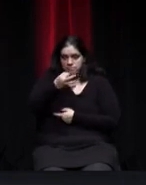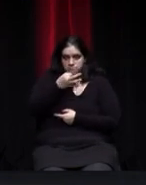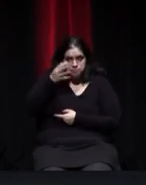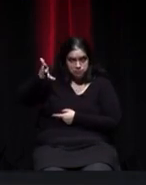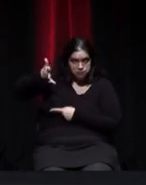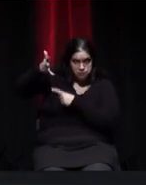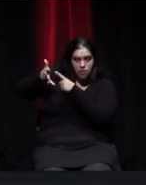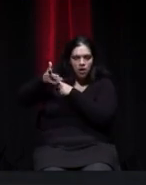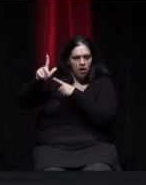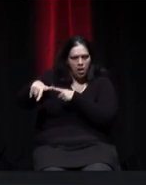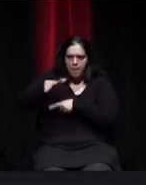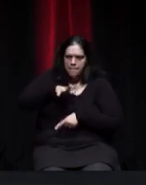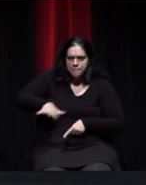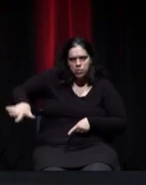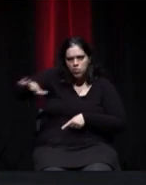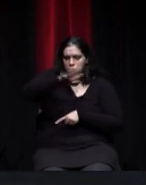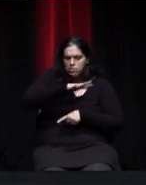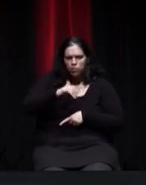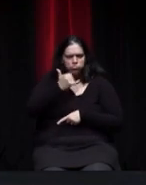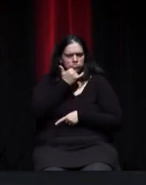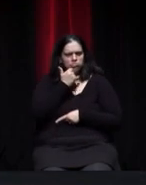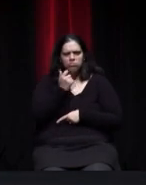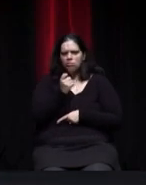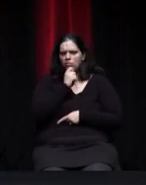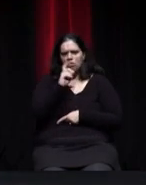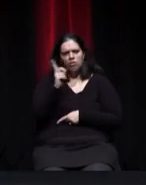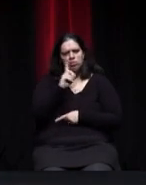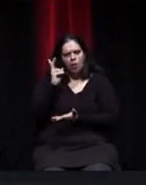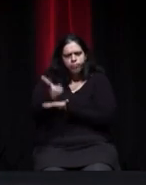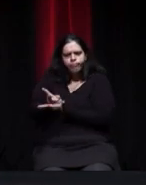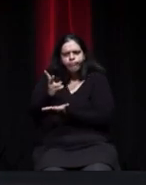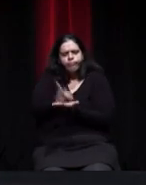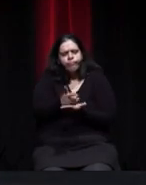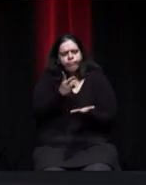This hasn't happened. Aside from not having happened,